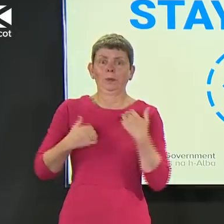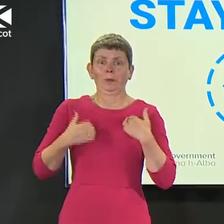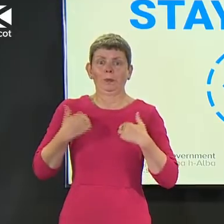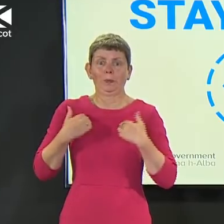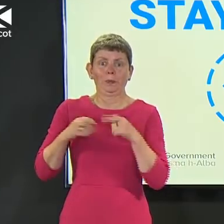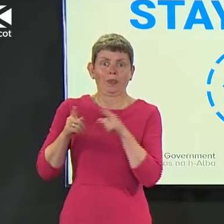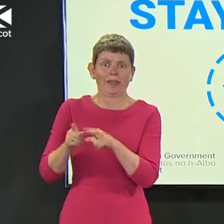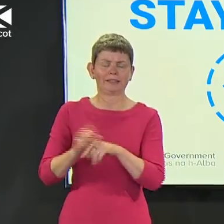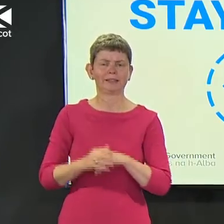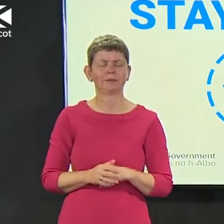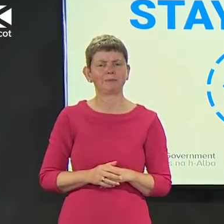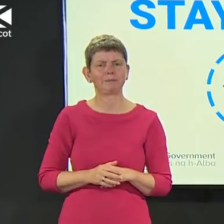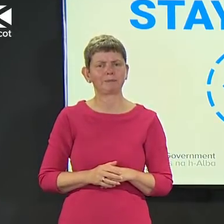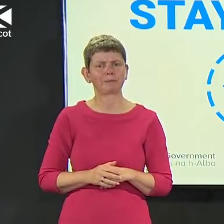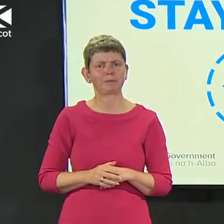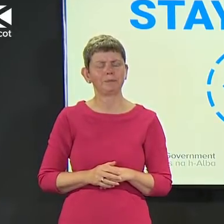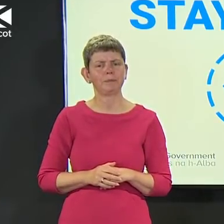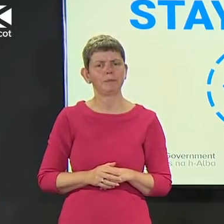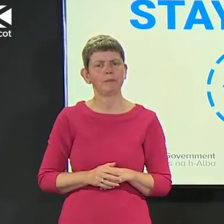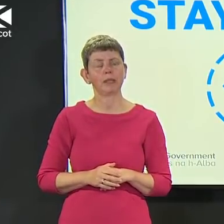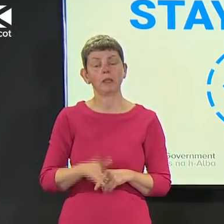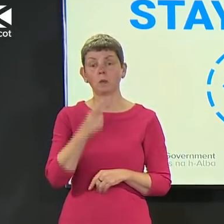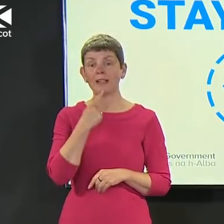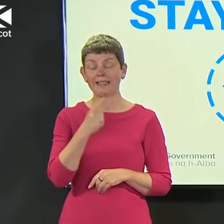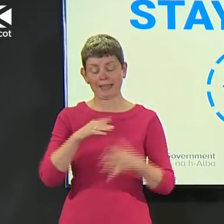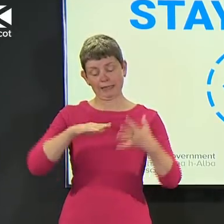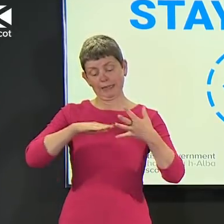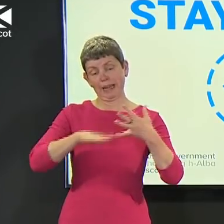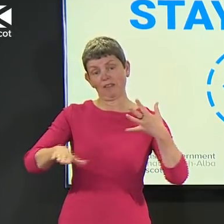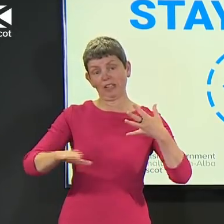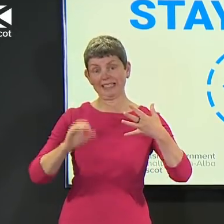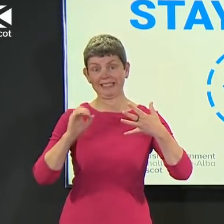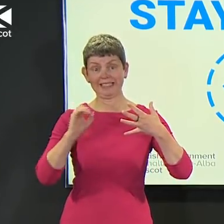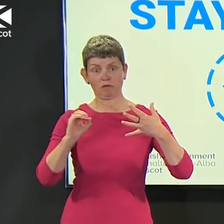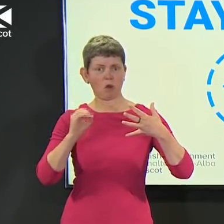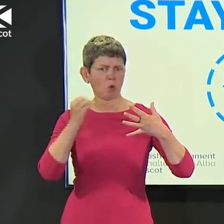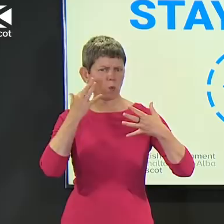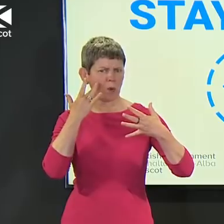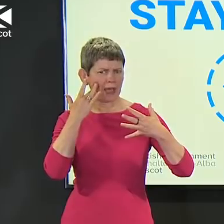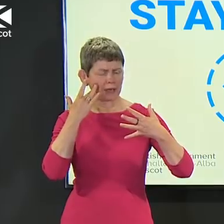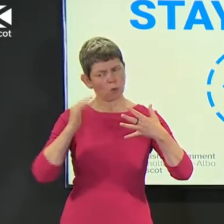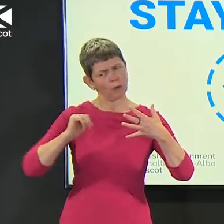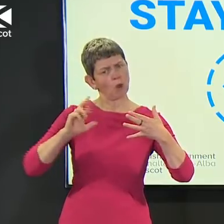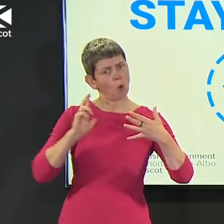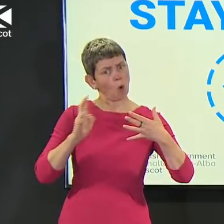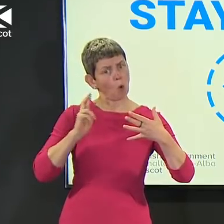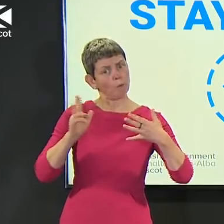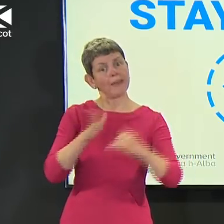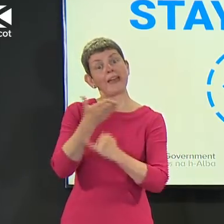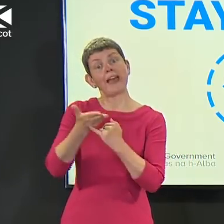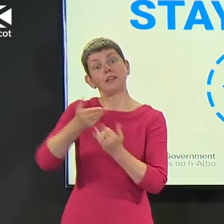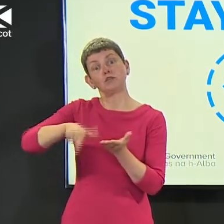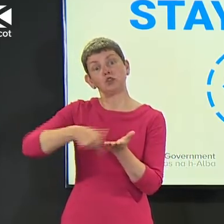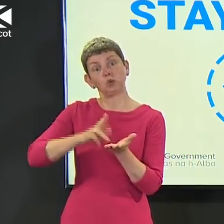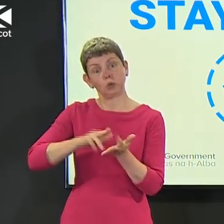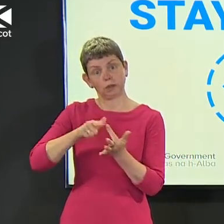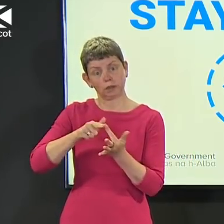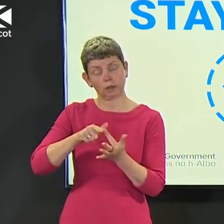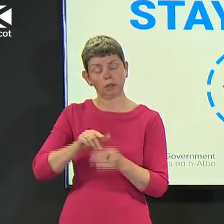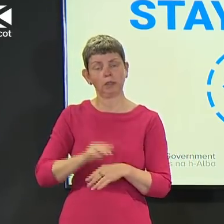now i mentioned that we expect to reach level zero at the latter part of June however I'm well aware